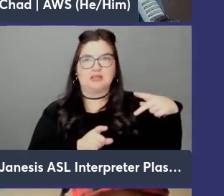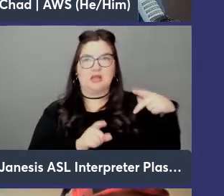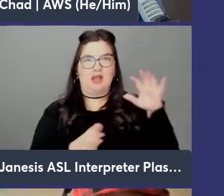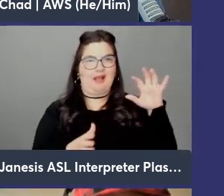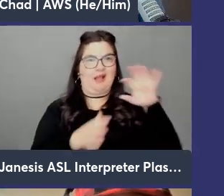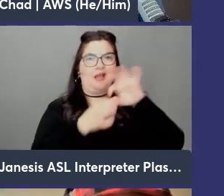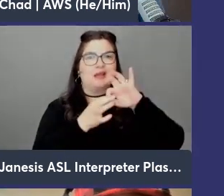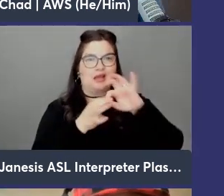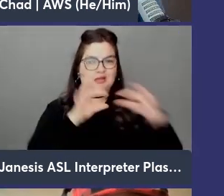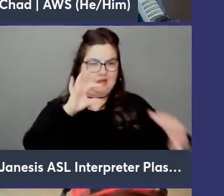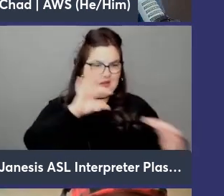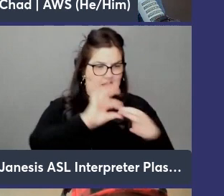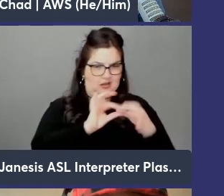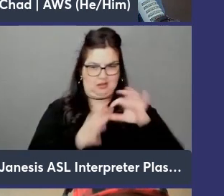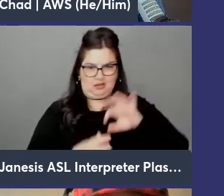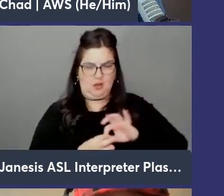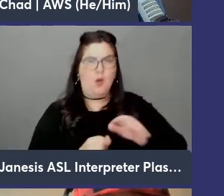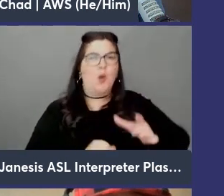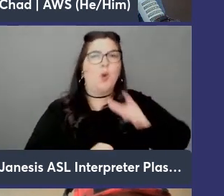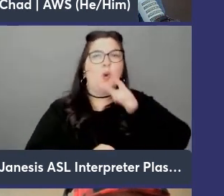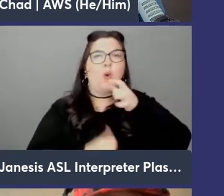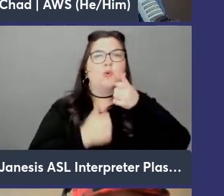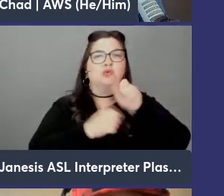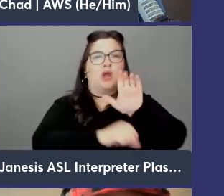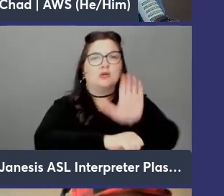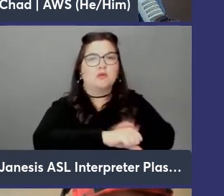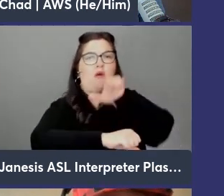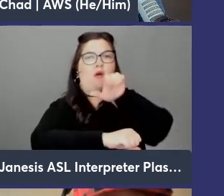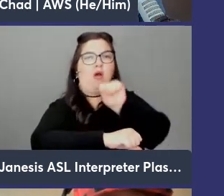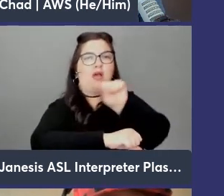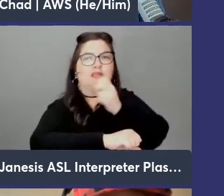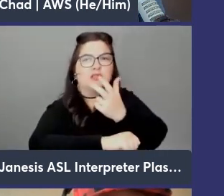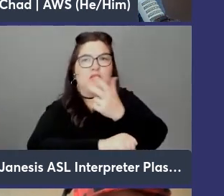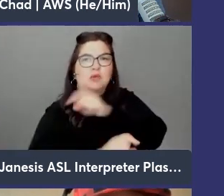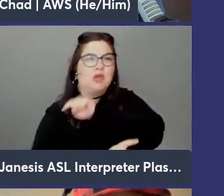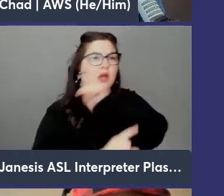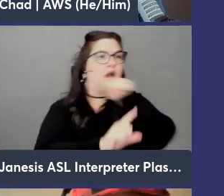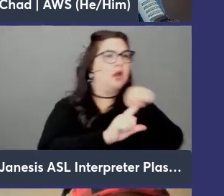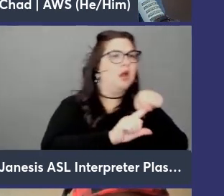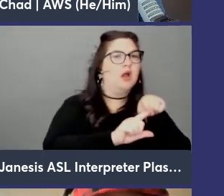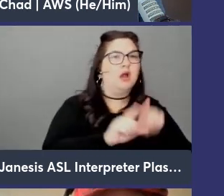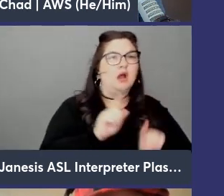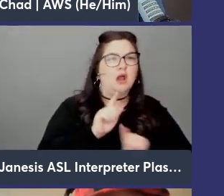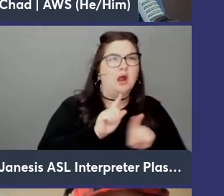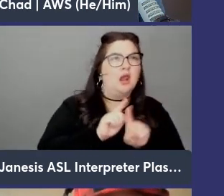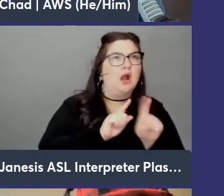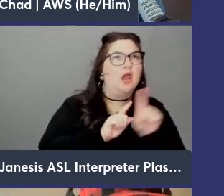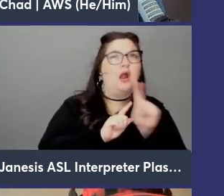Who called this S3? Who tried to do what? Who called him? Go upstream and understand what's going on,